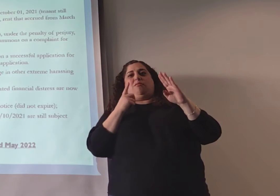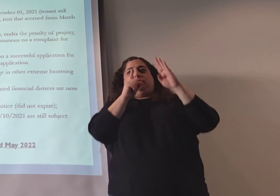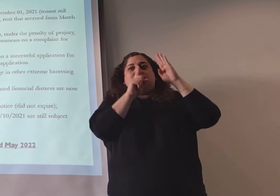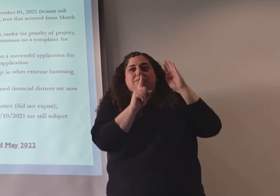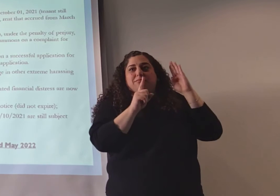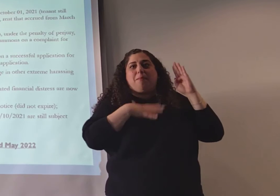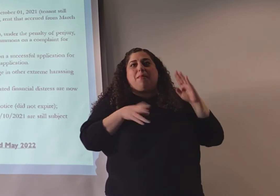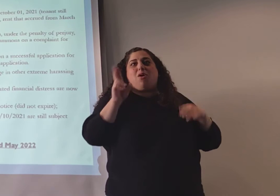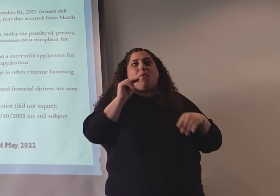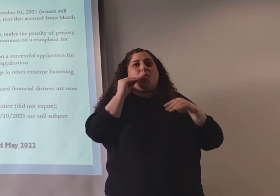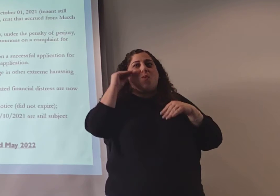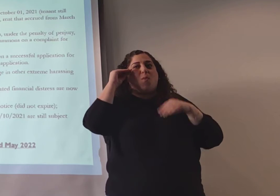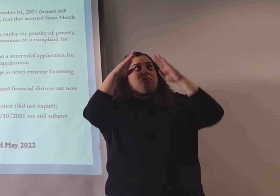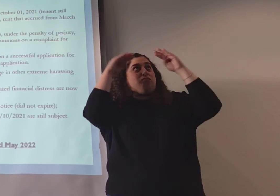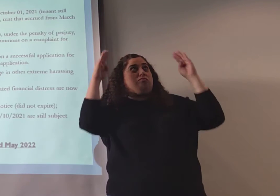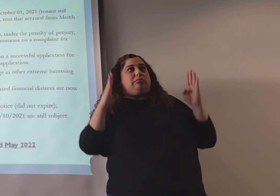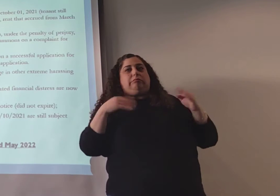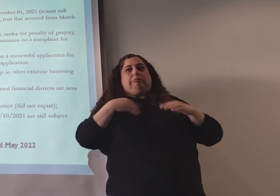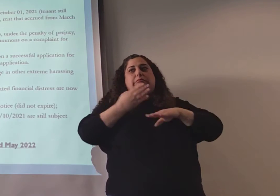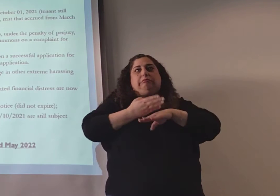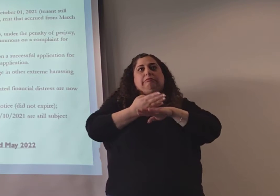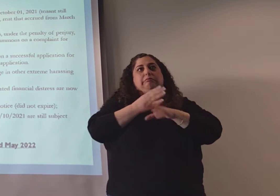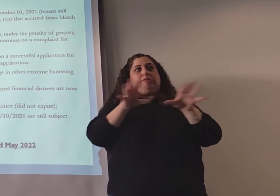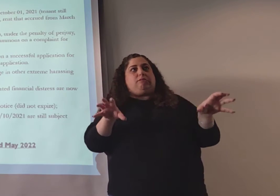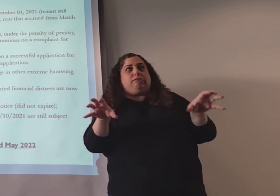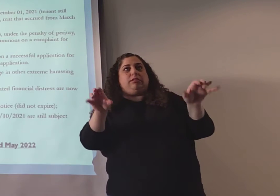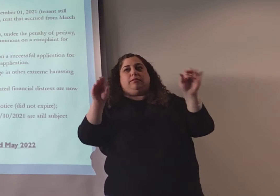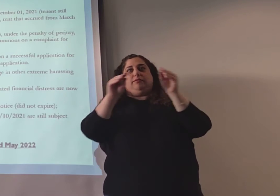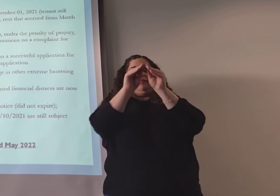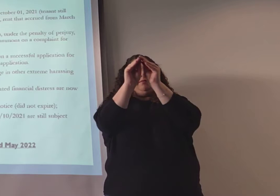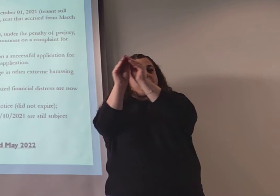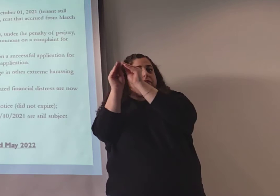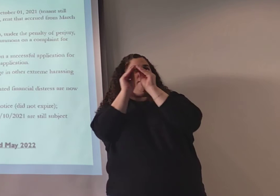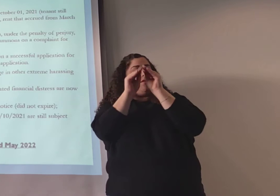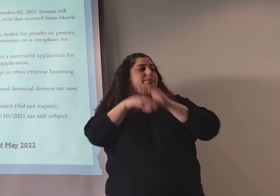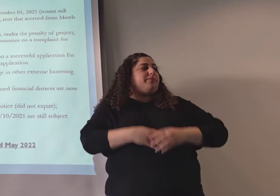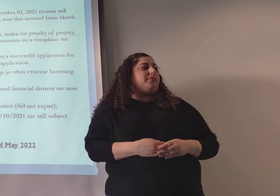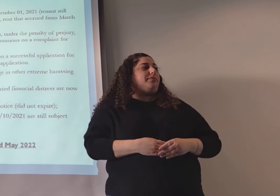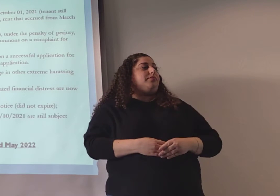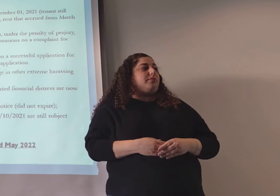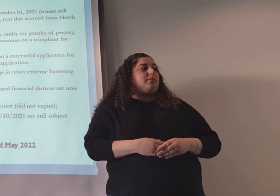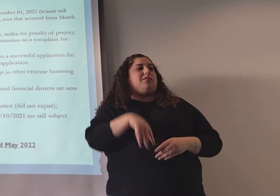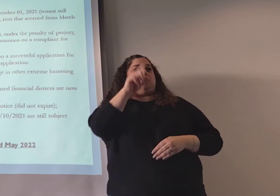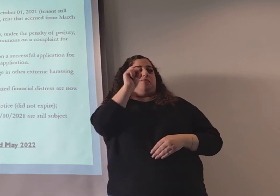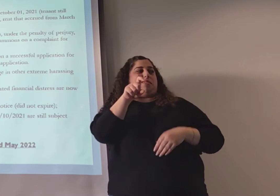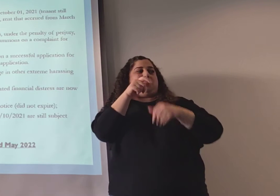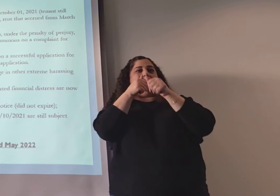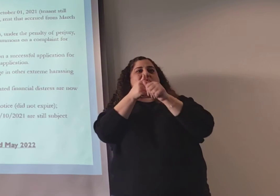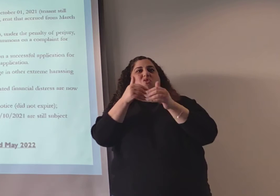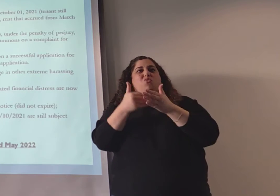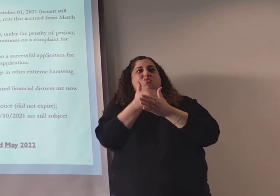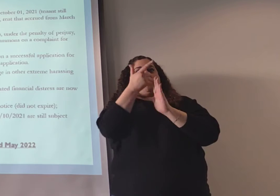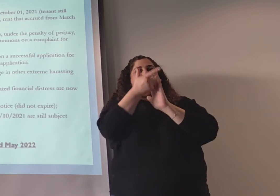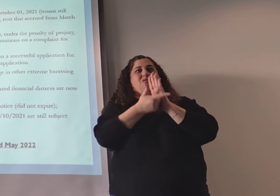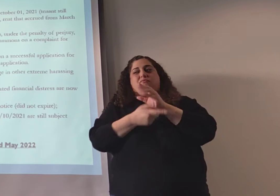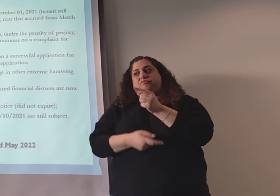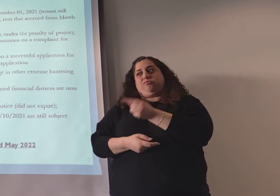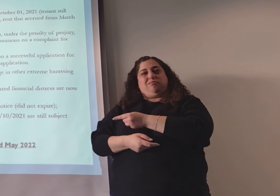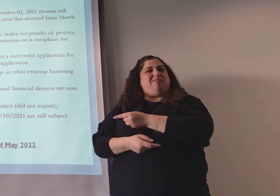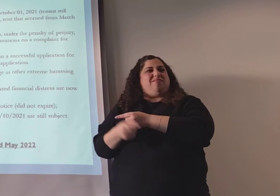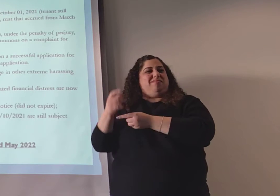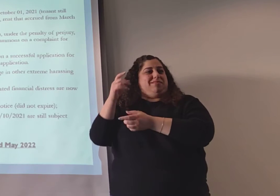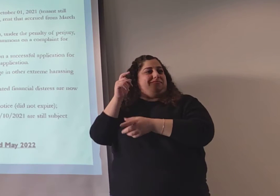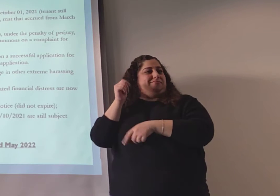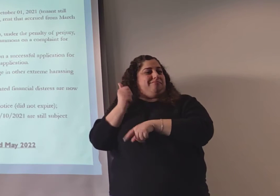They will now have new rules to follow under this ordinance, from May 19th, 2022 until